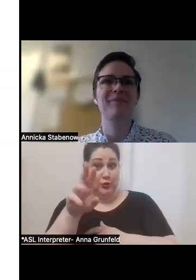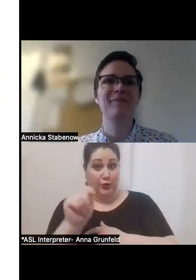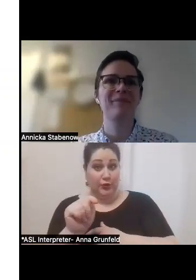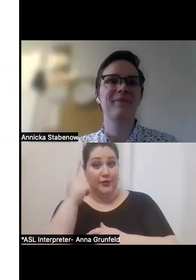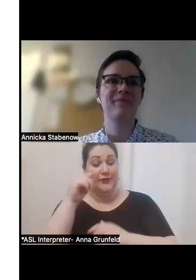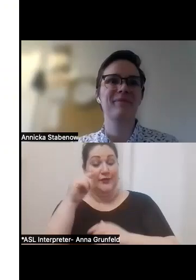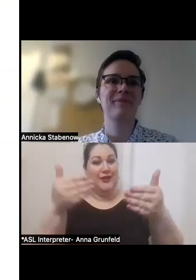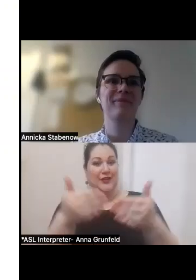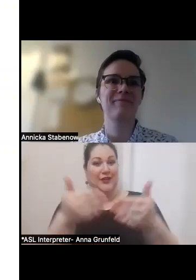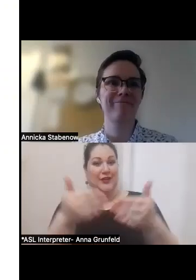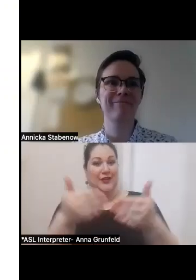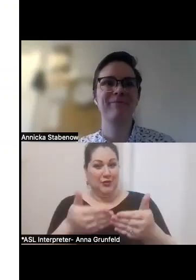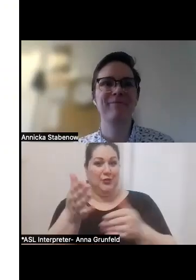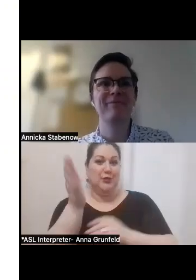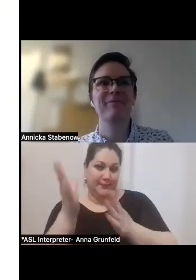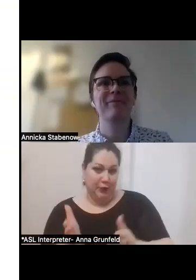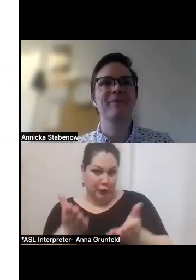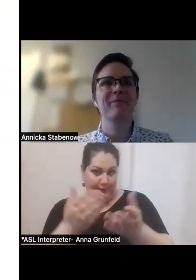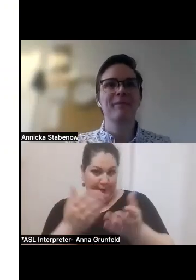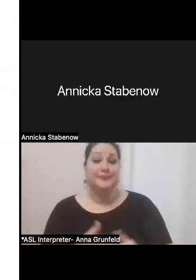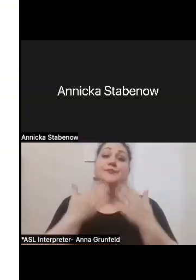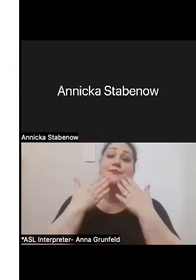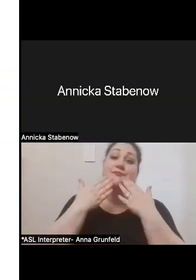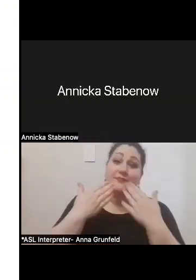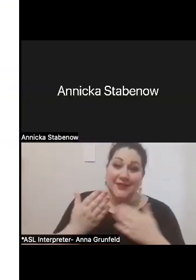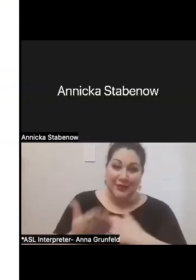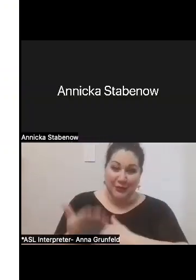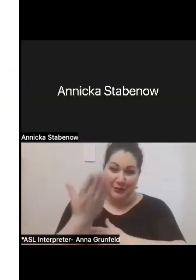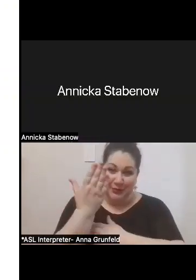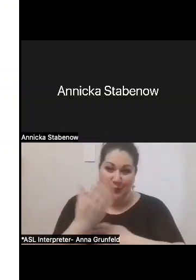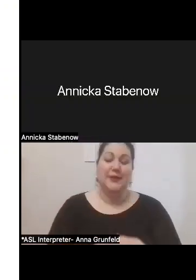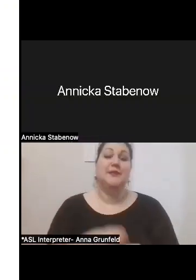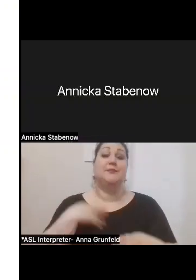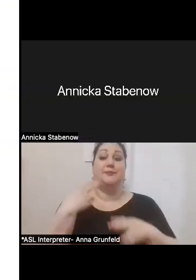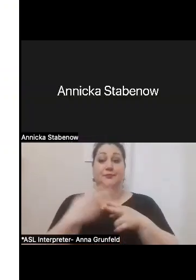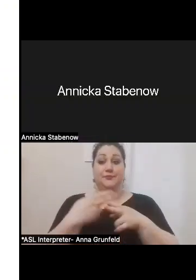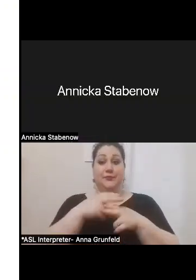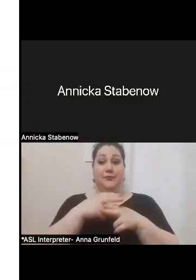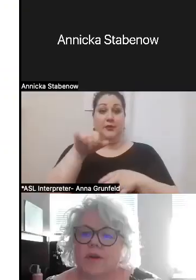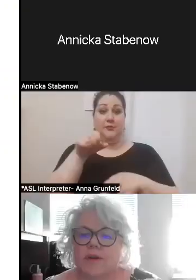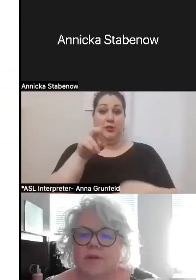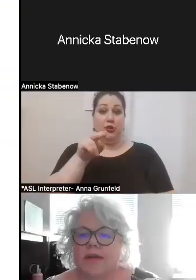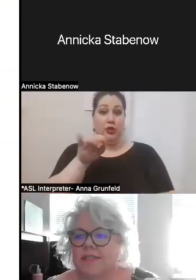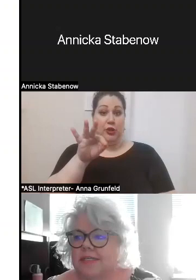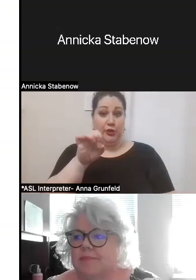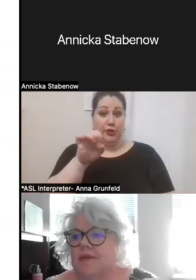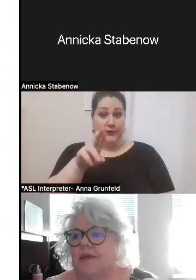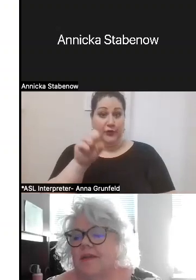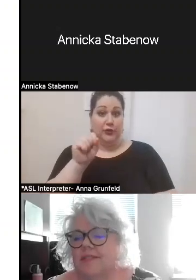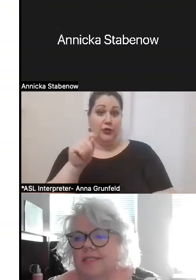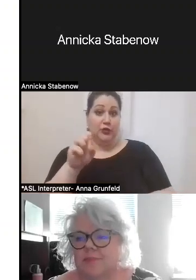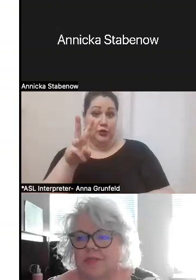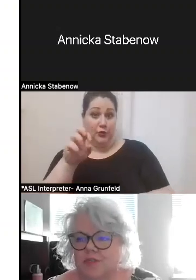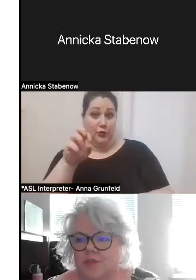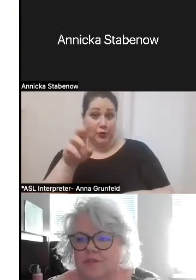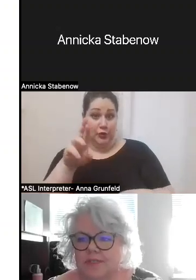Thank you, Anika. Good morning. My name is Jennifer Stewart. I am the intake coordinator and team lead at accessibility services.